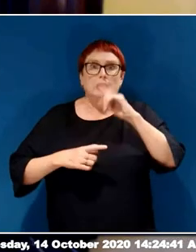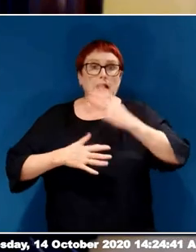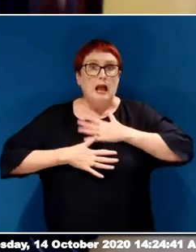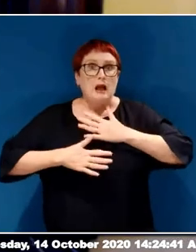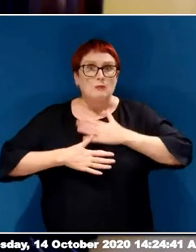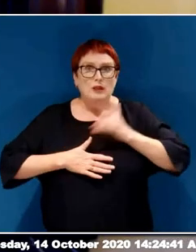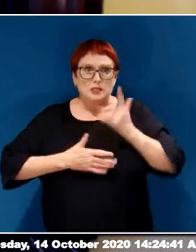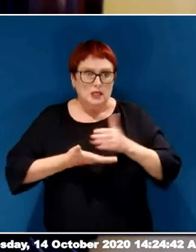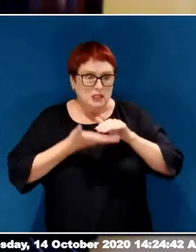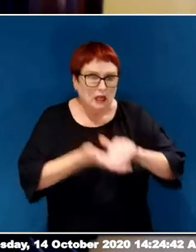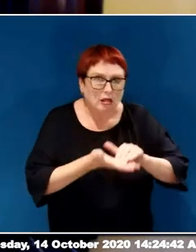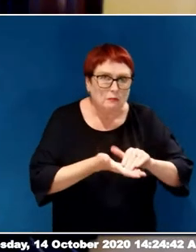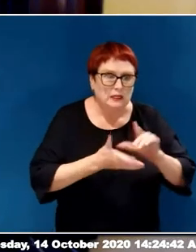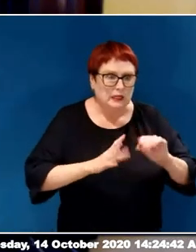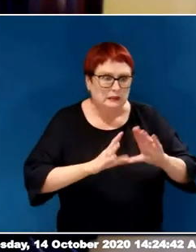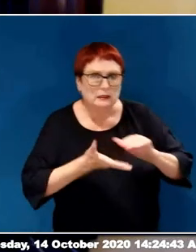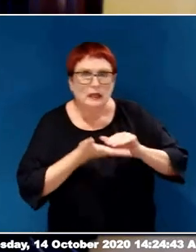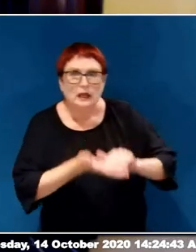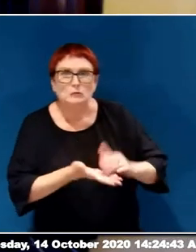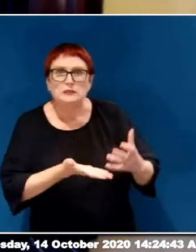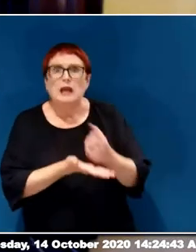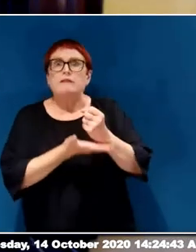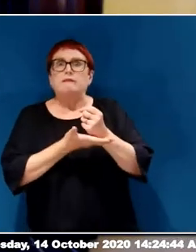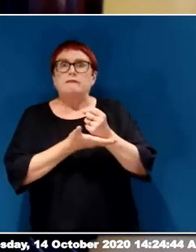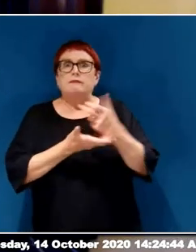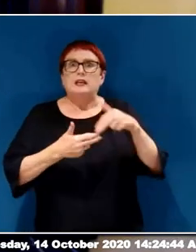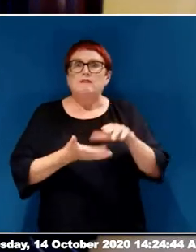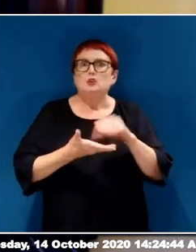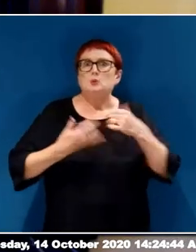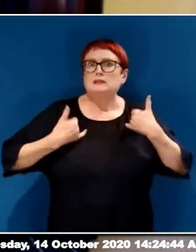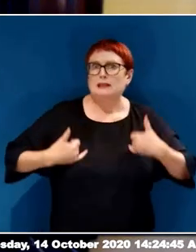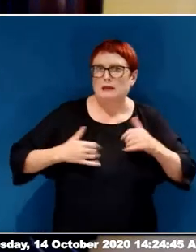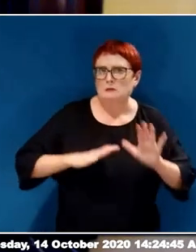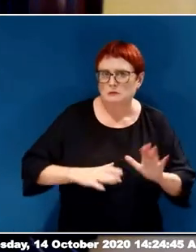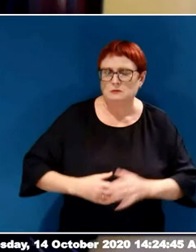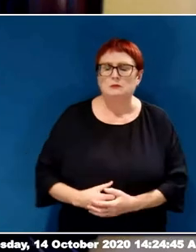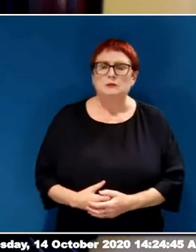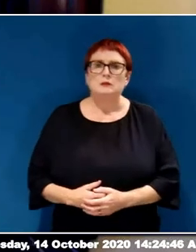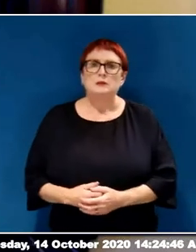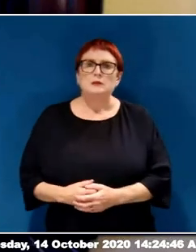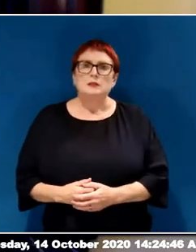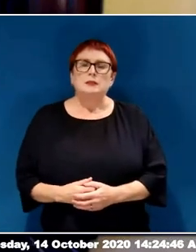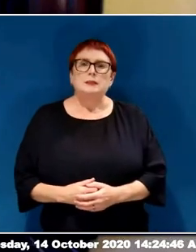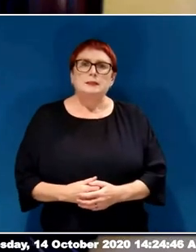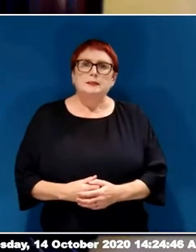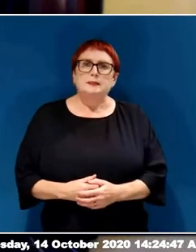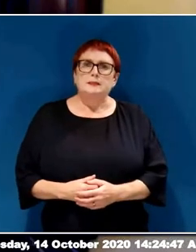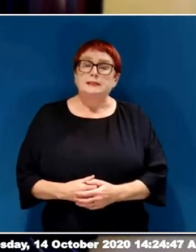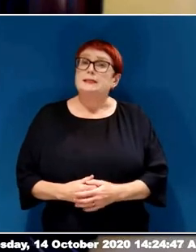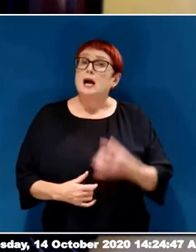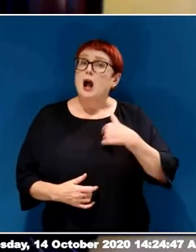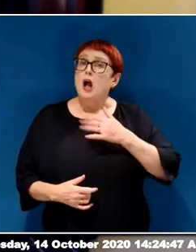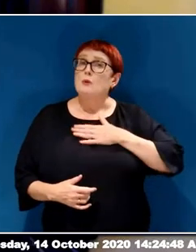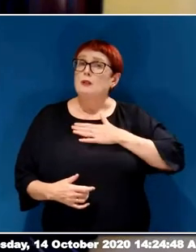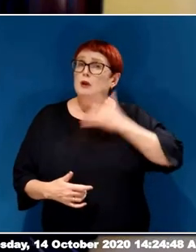I suggest that teacher professional learning should have mandatory minimums in other